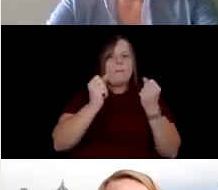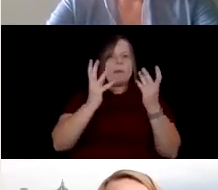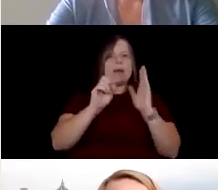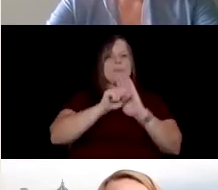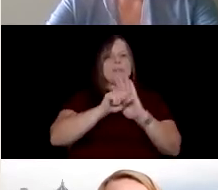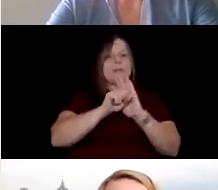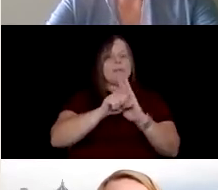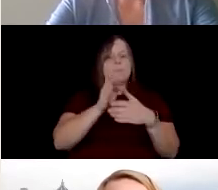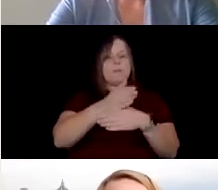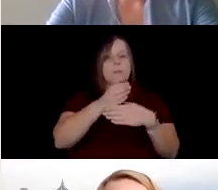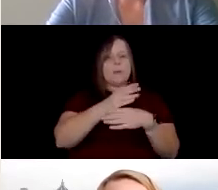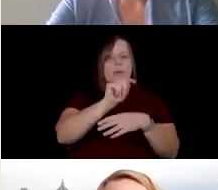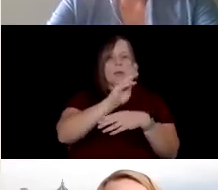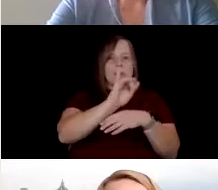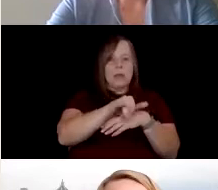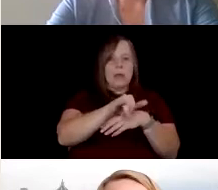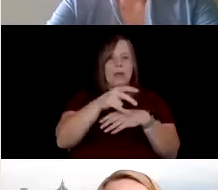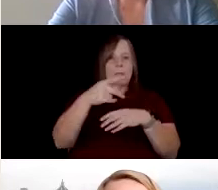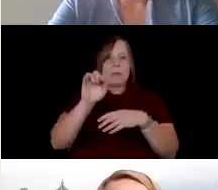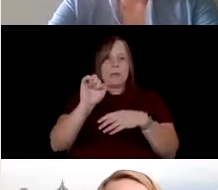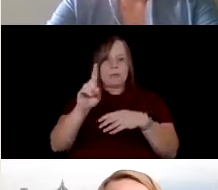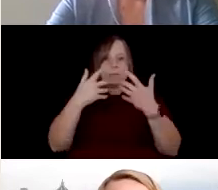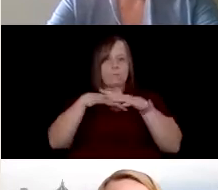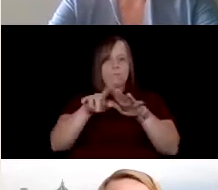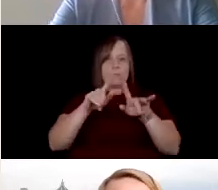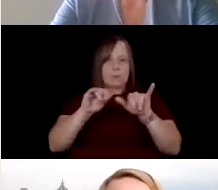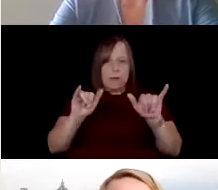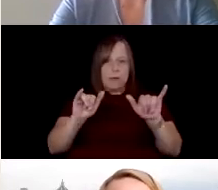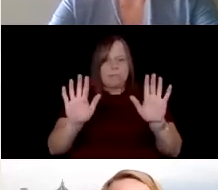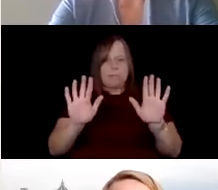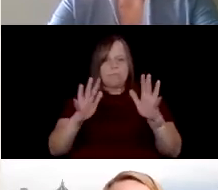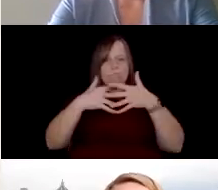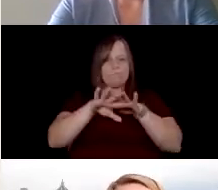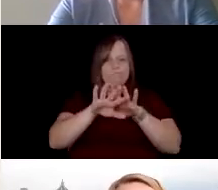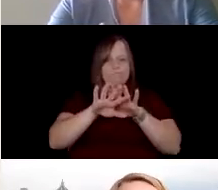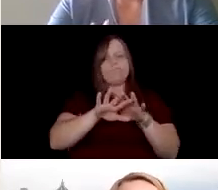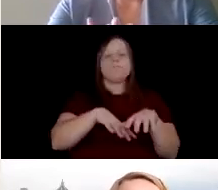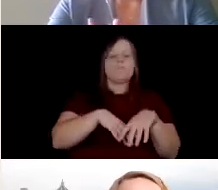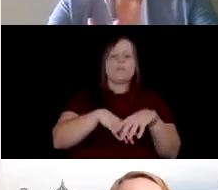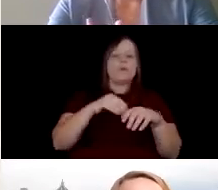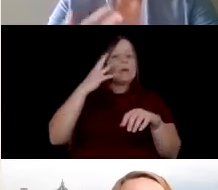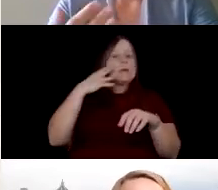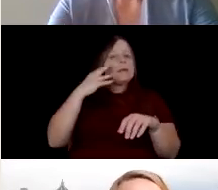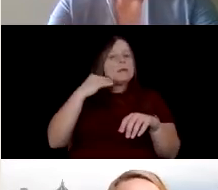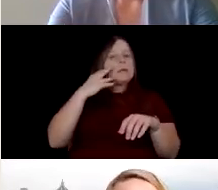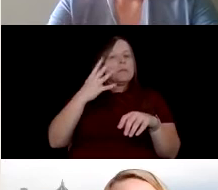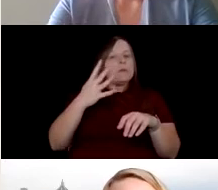between TBI and PTSD that are co-occurring, right? If you're coming home from service and you're experiencing fatigue,